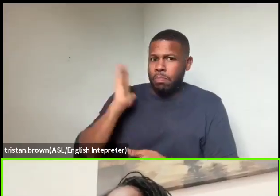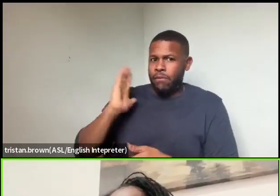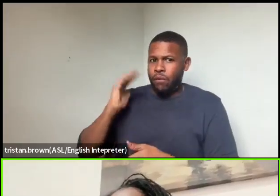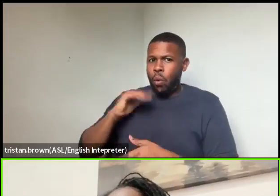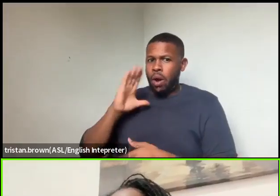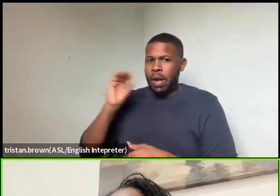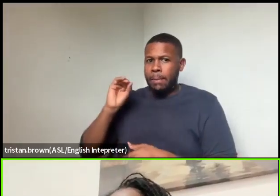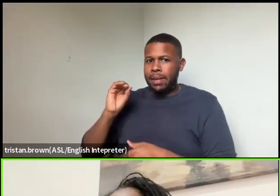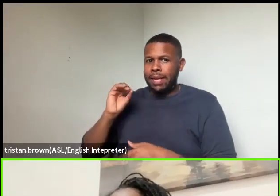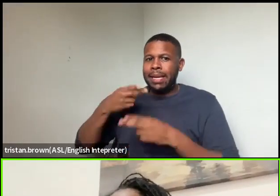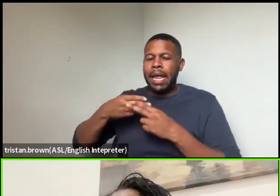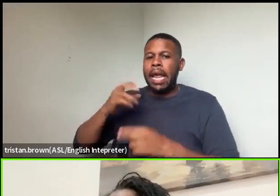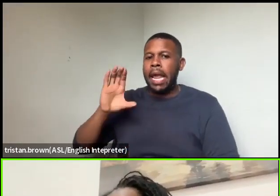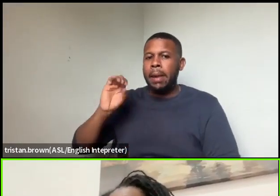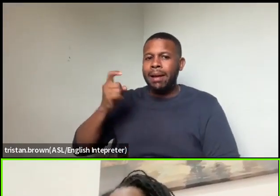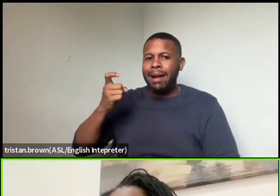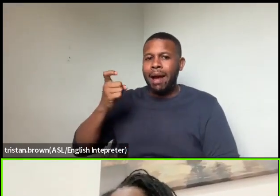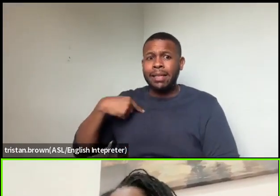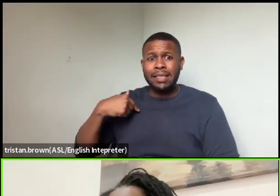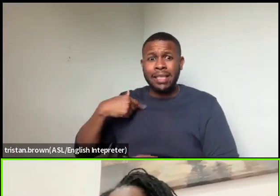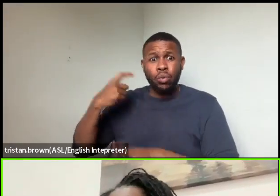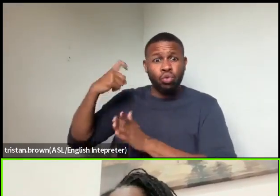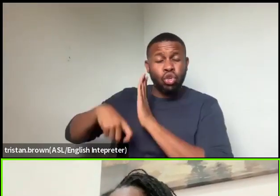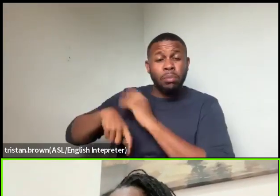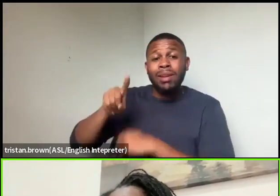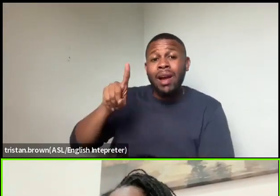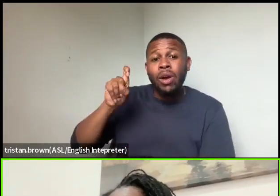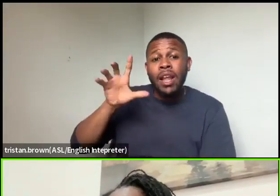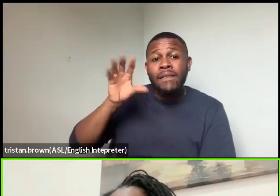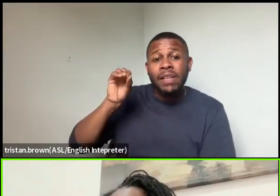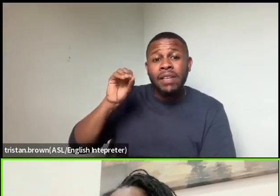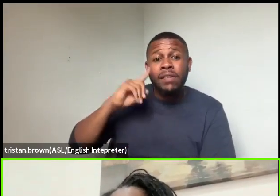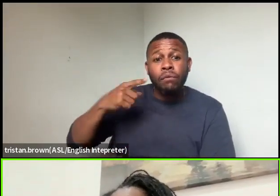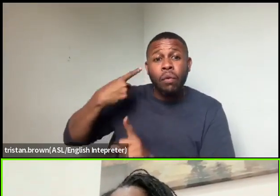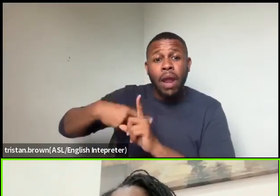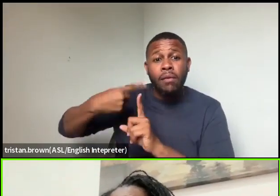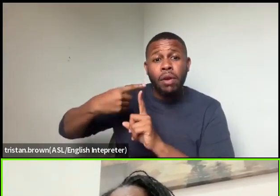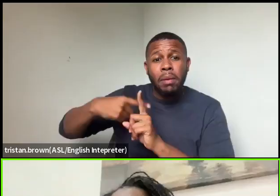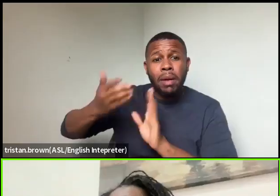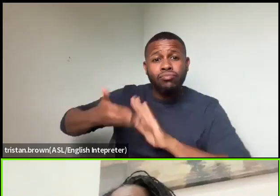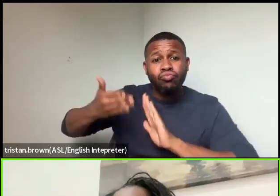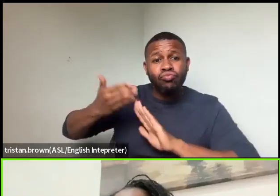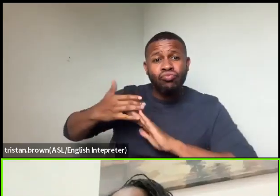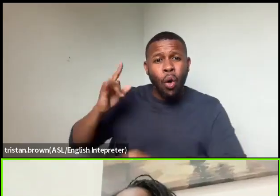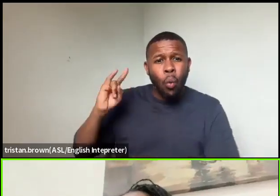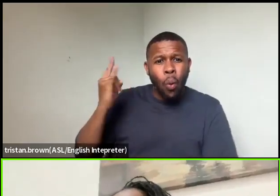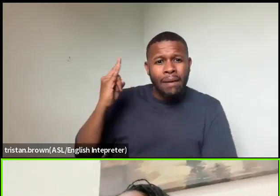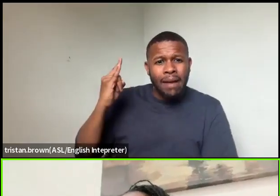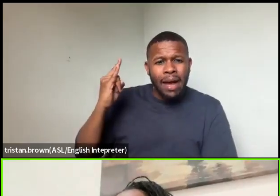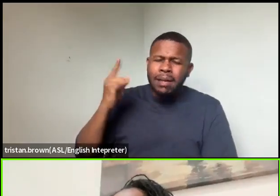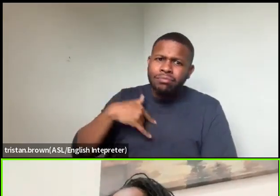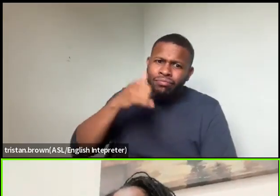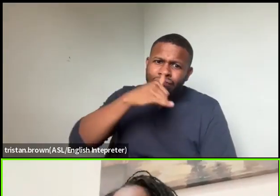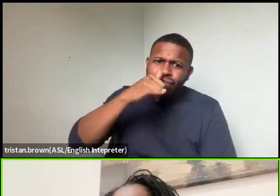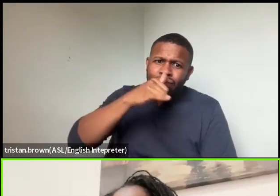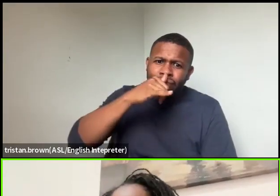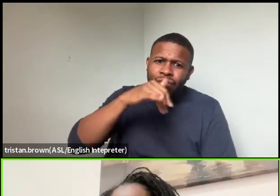it. Because honestly, it is really expensive! I pay $80 a